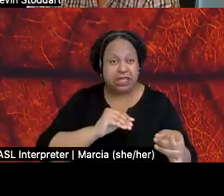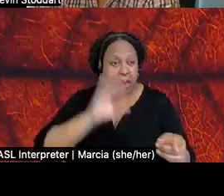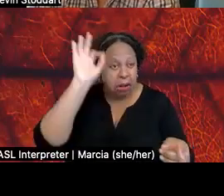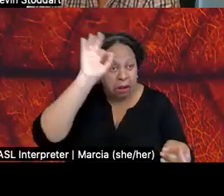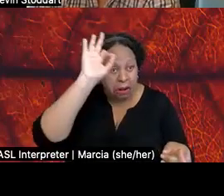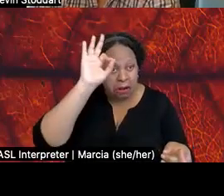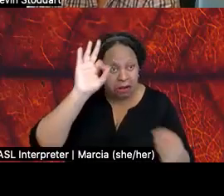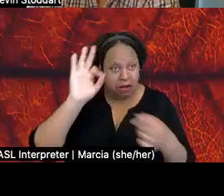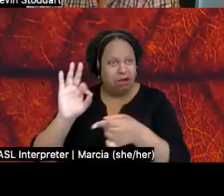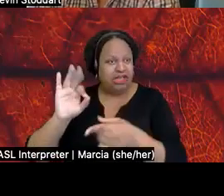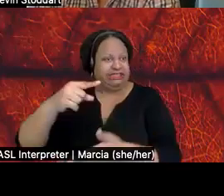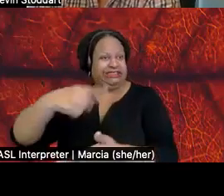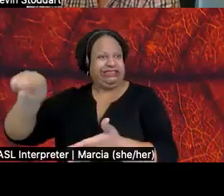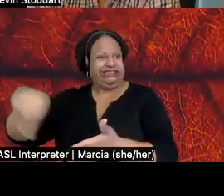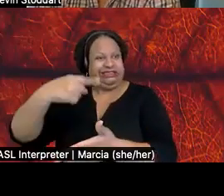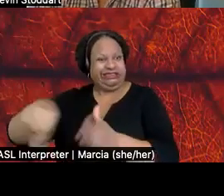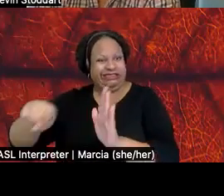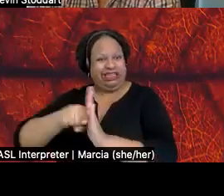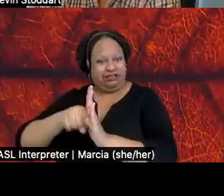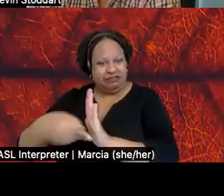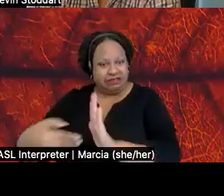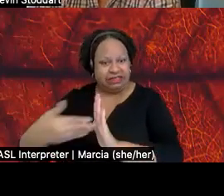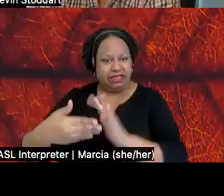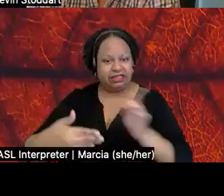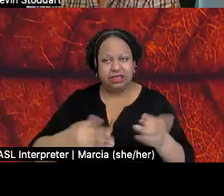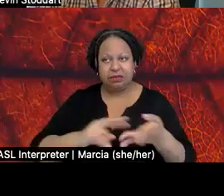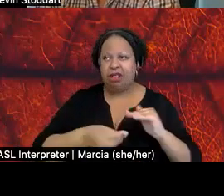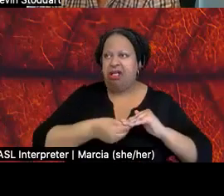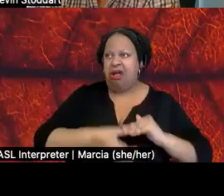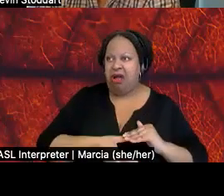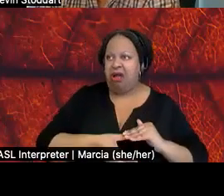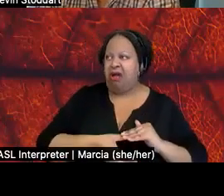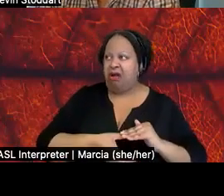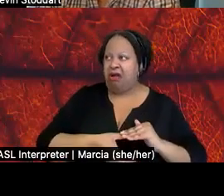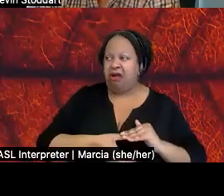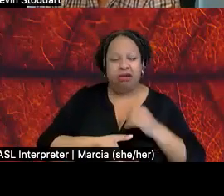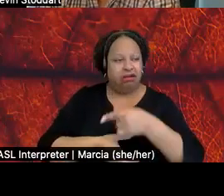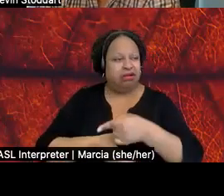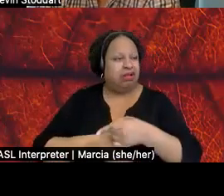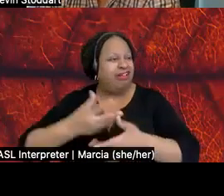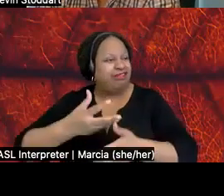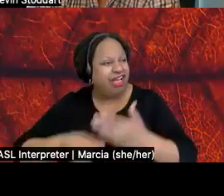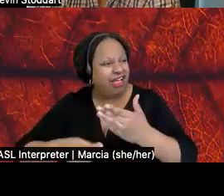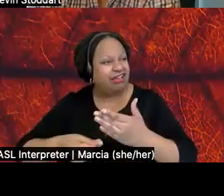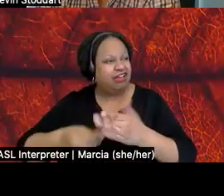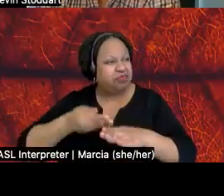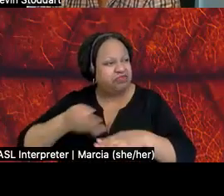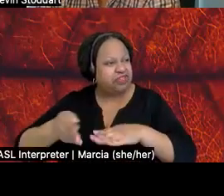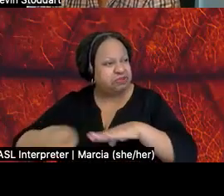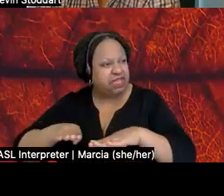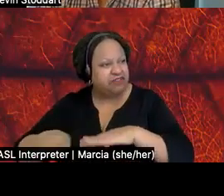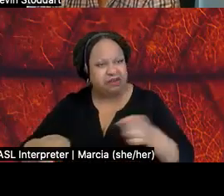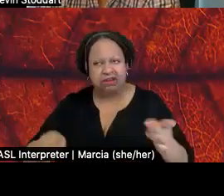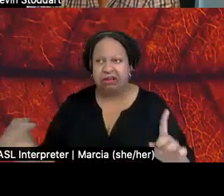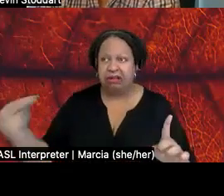And is a real blow to their self-esteem and their hopes and dreams about the future.